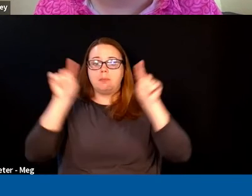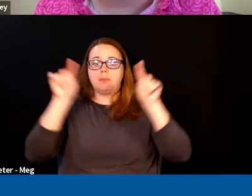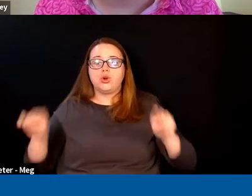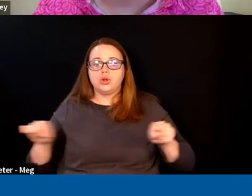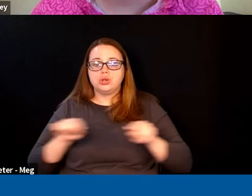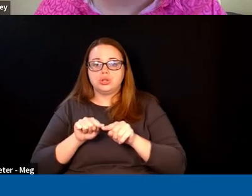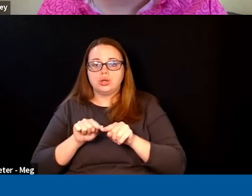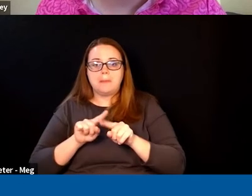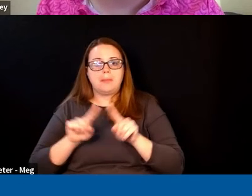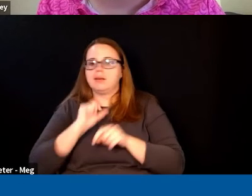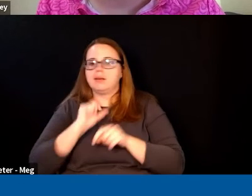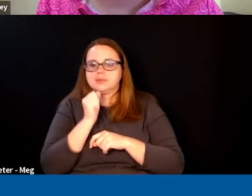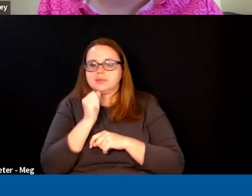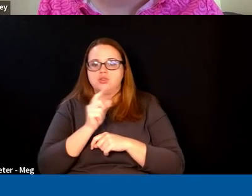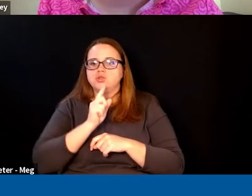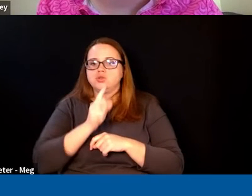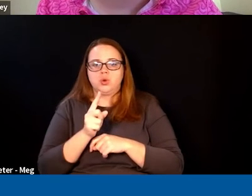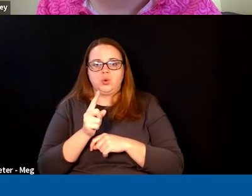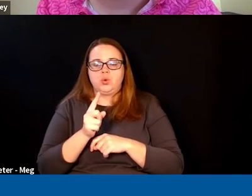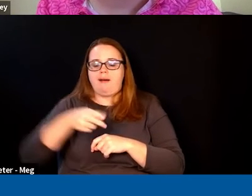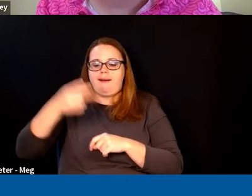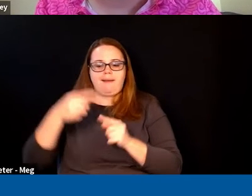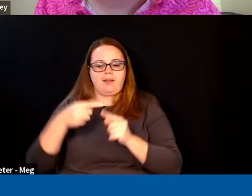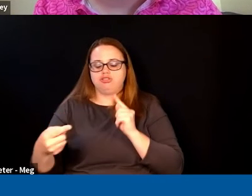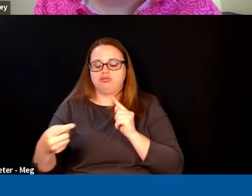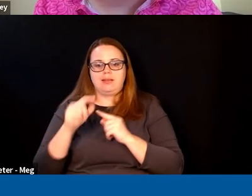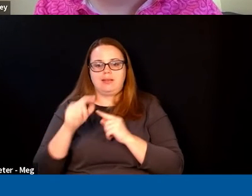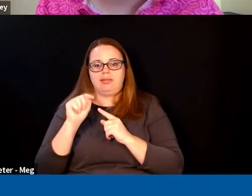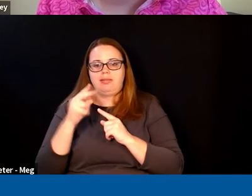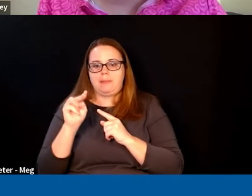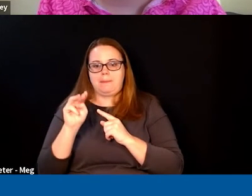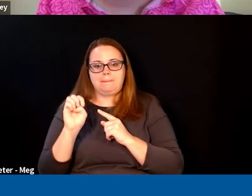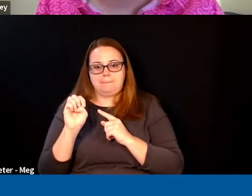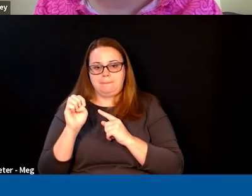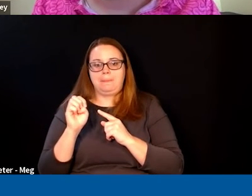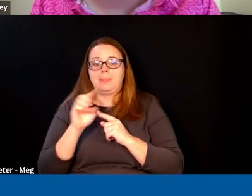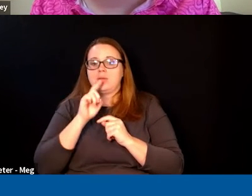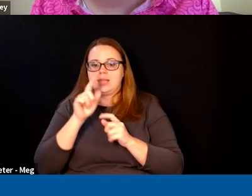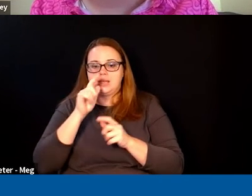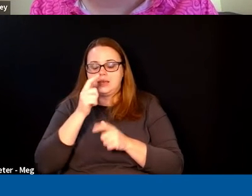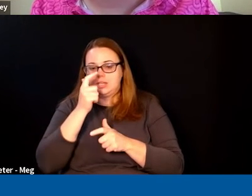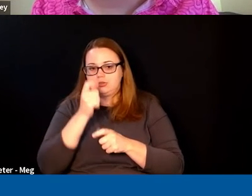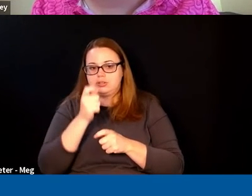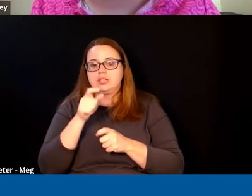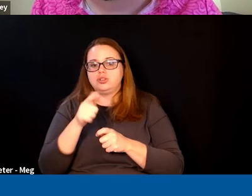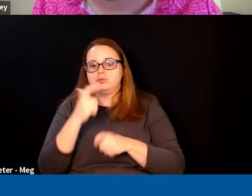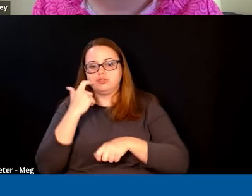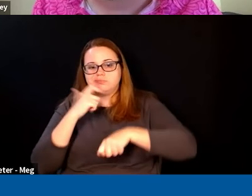but it's not a true dynamic high contrast mode theme and the really interesting, you kind of touched on here,